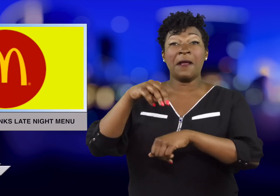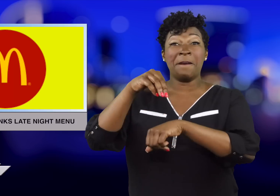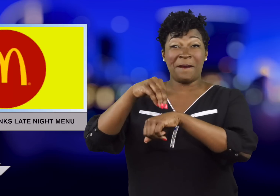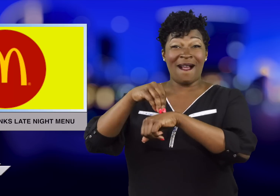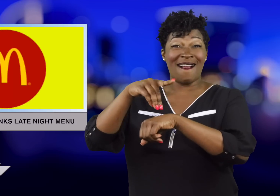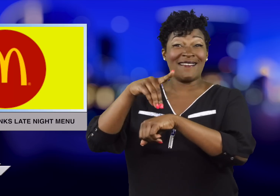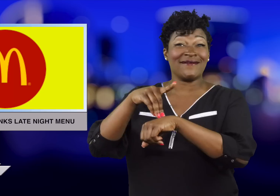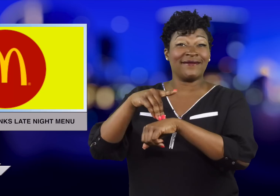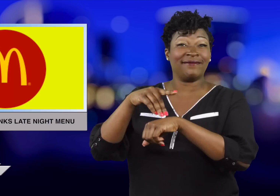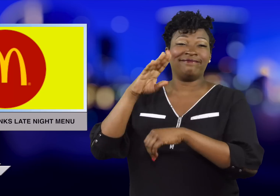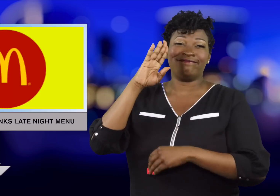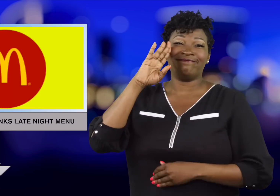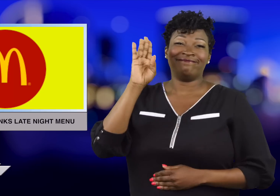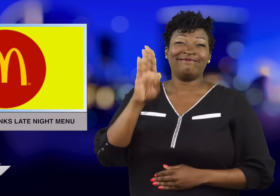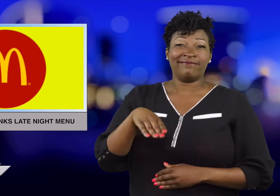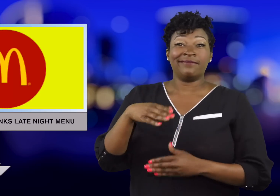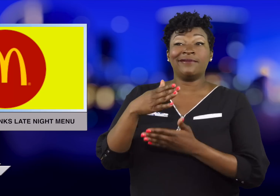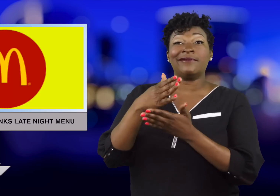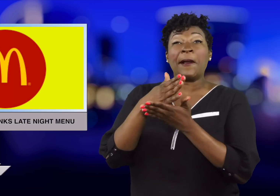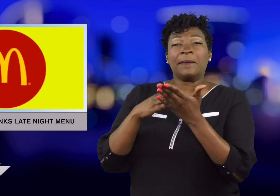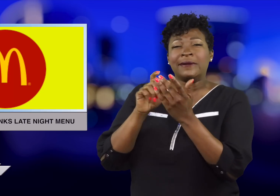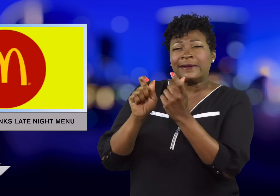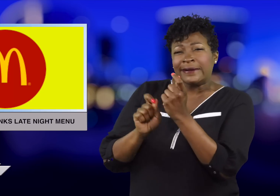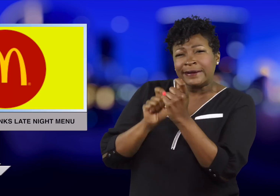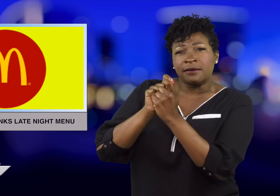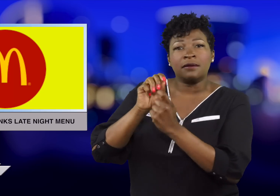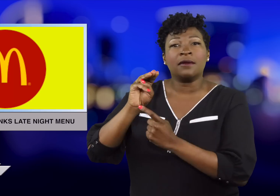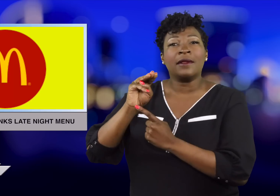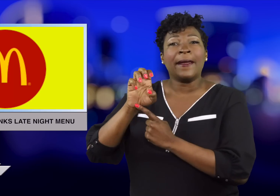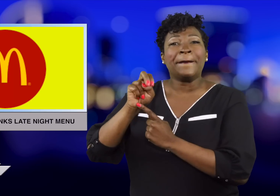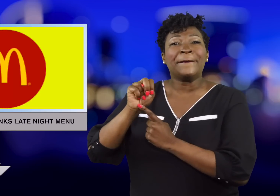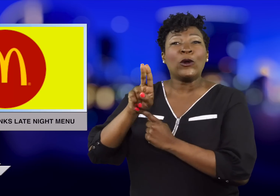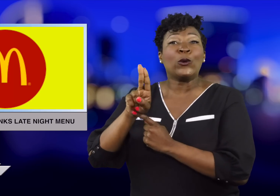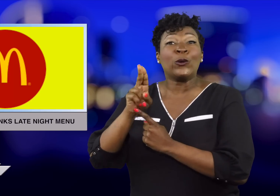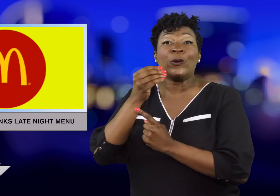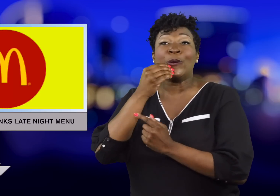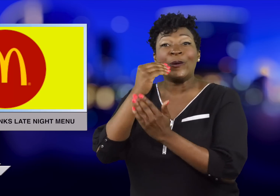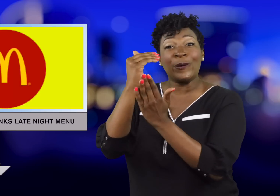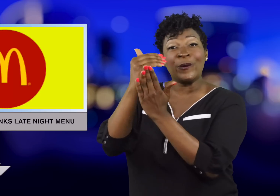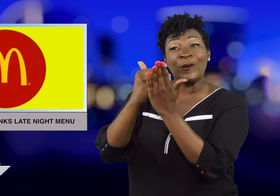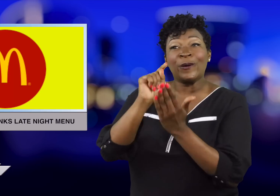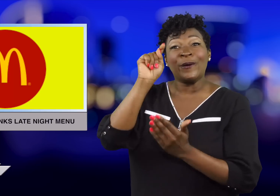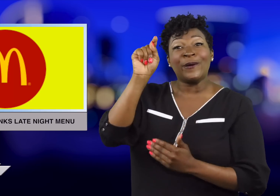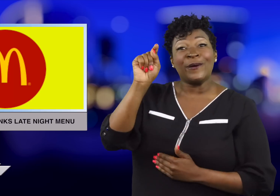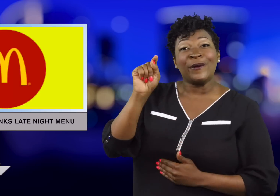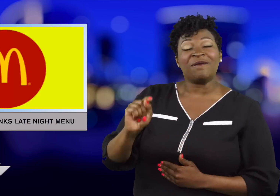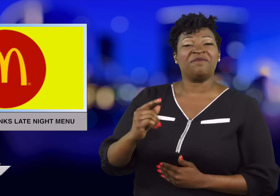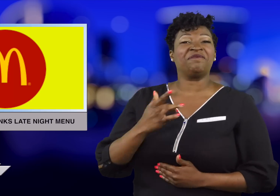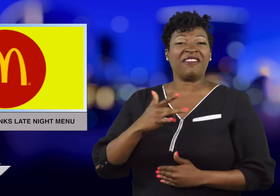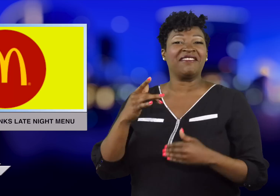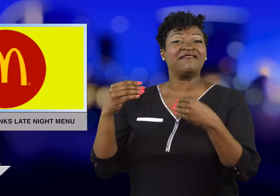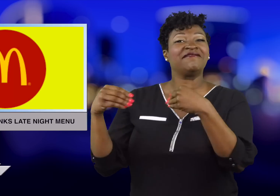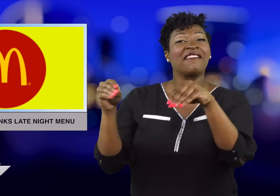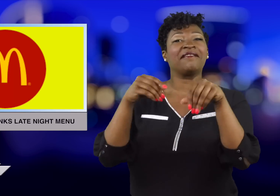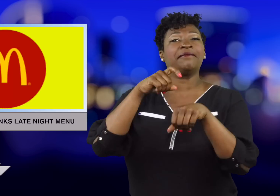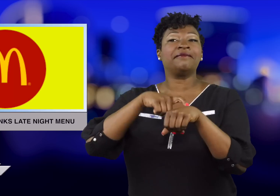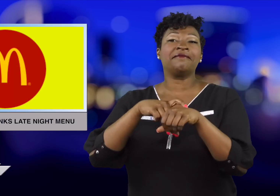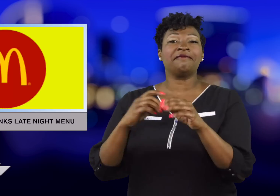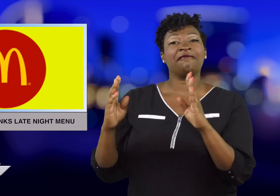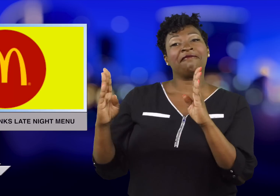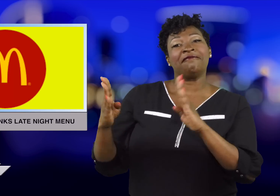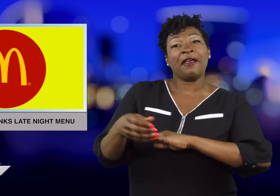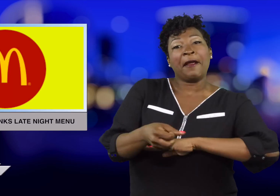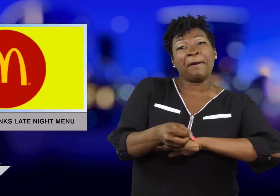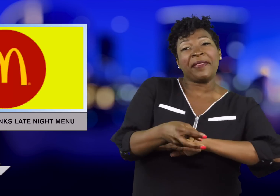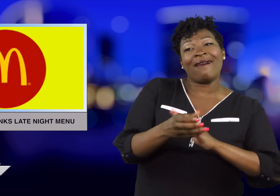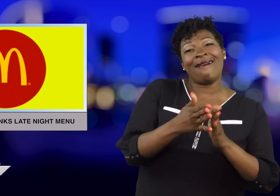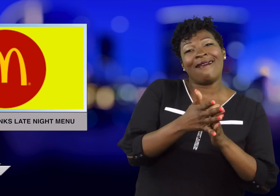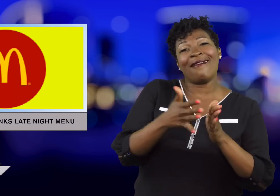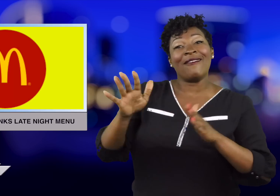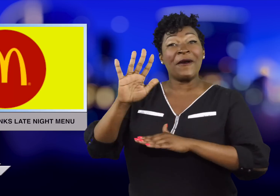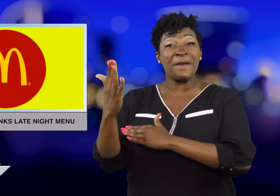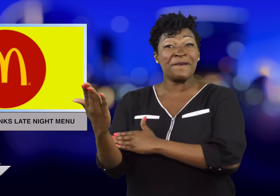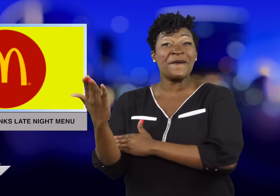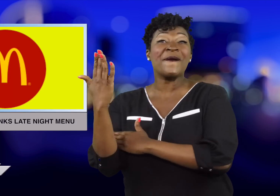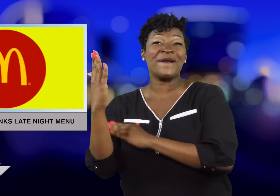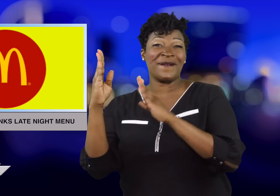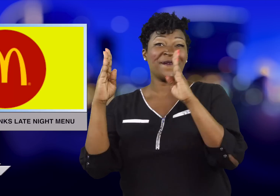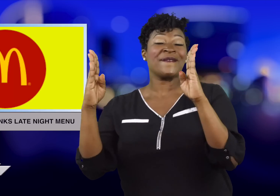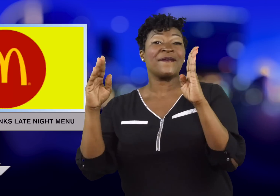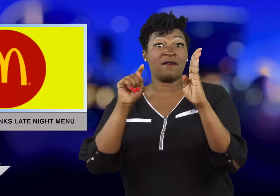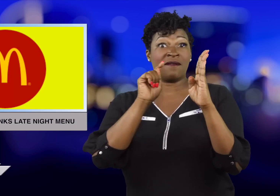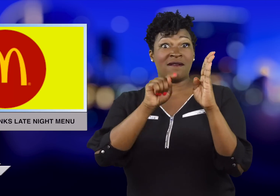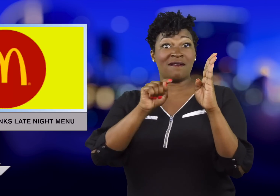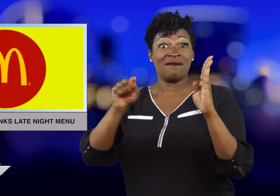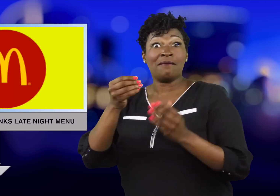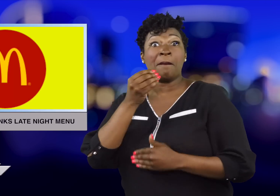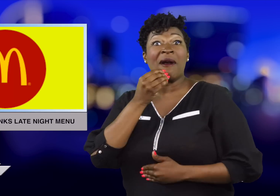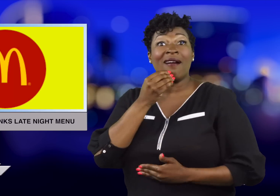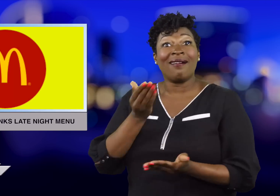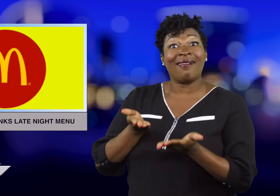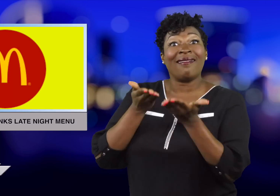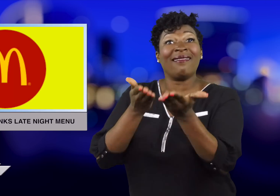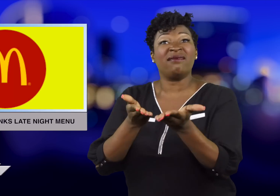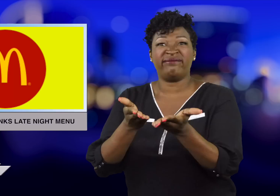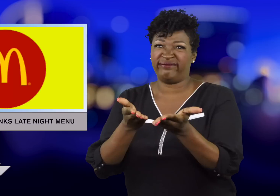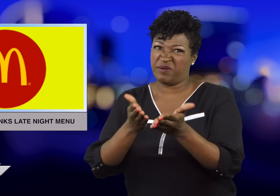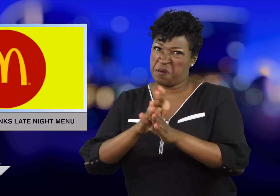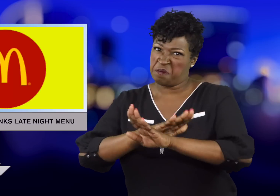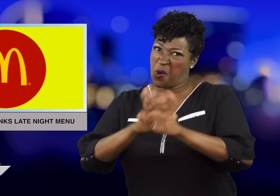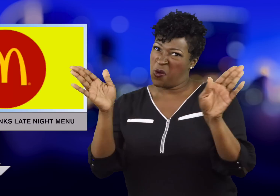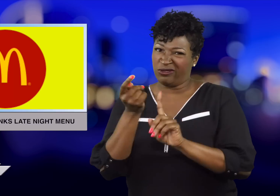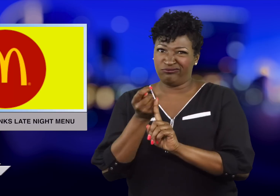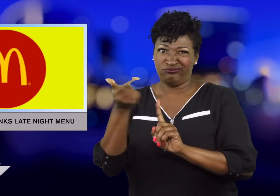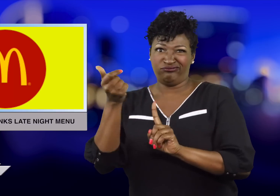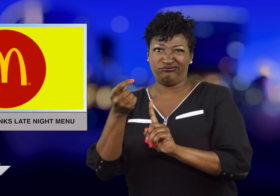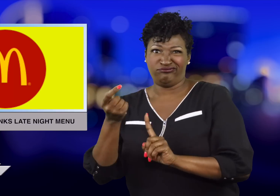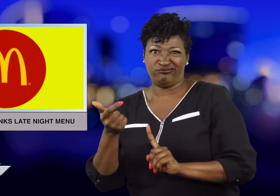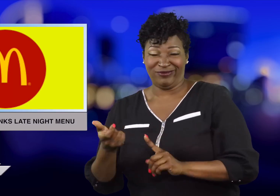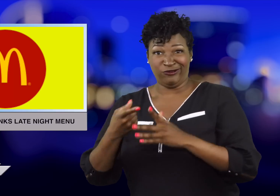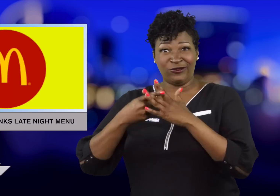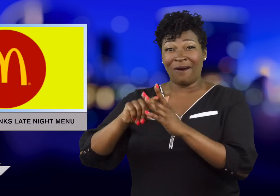Starting April 30 McDonald's will no longer offer certain menu items between midnight